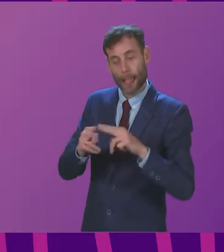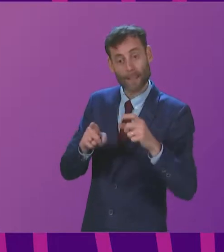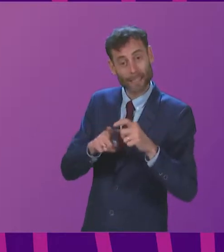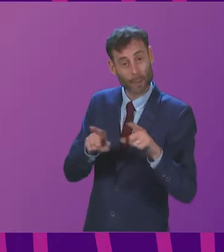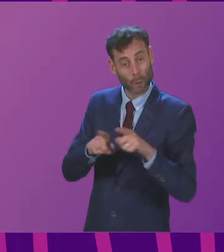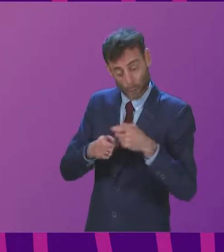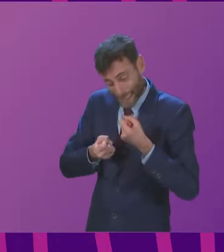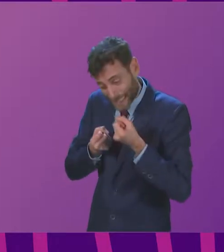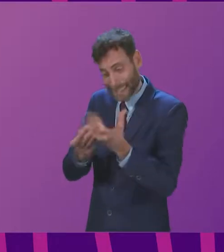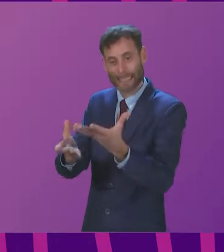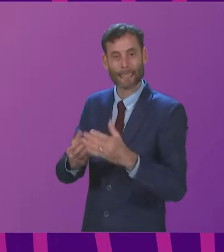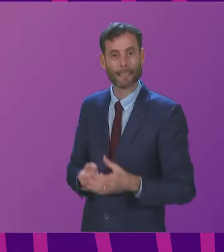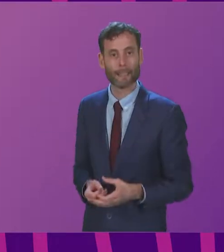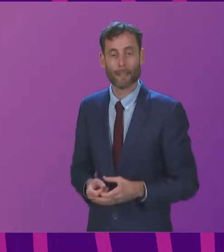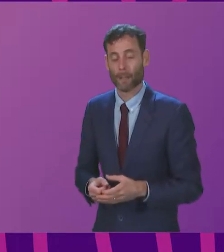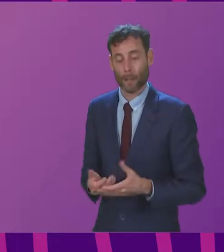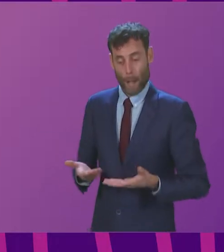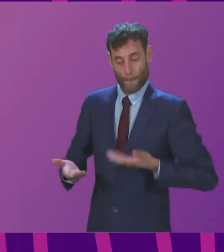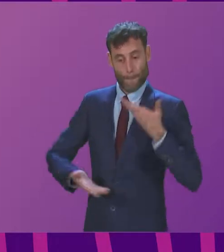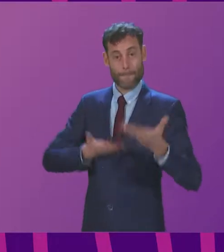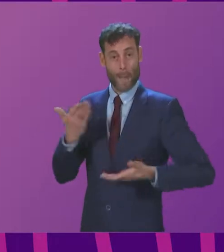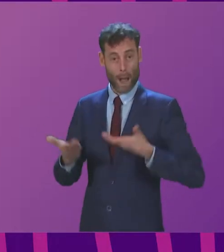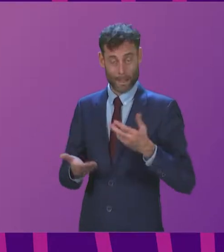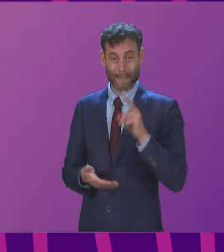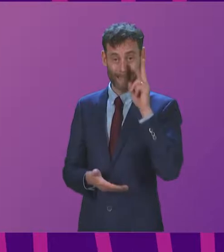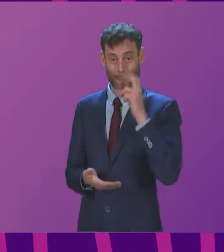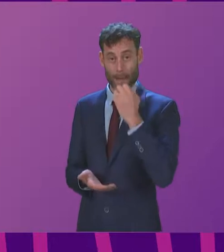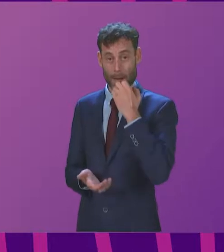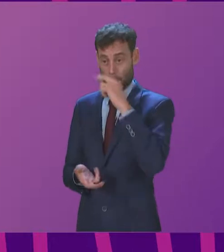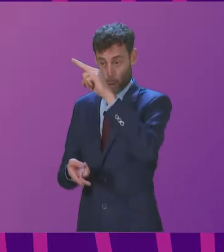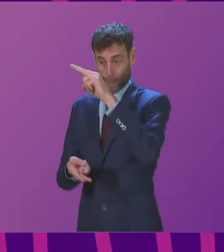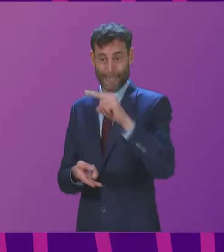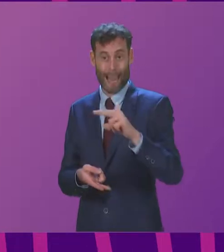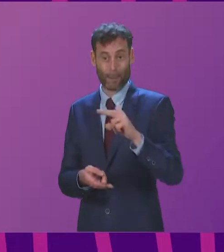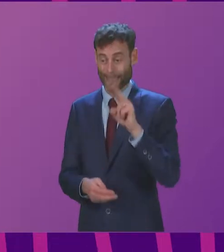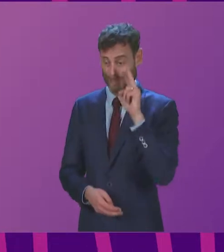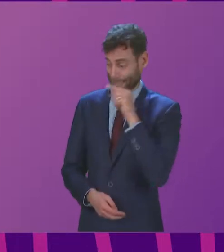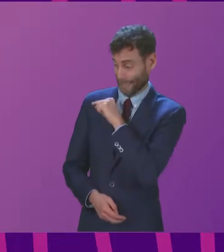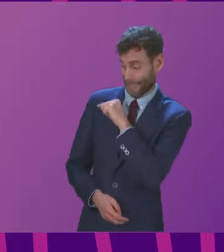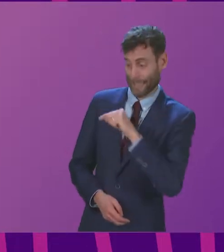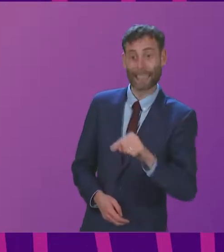Transmission has been falling from the latter of the two peaks that we experienced over the winter,